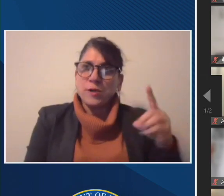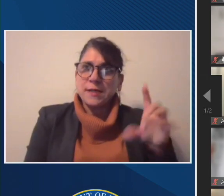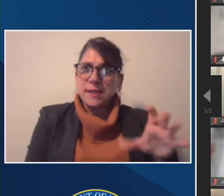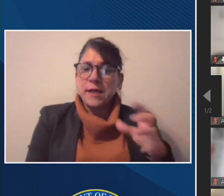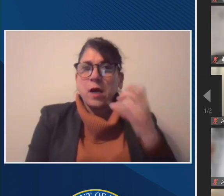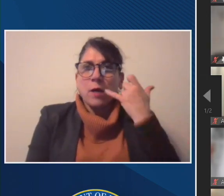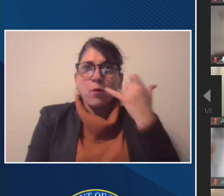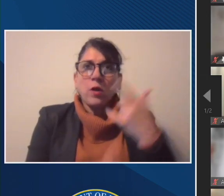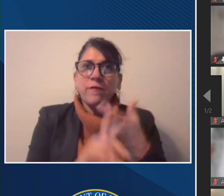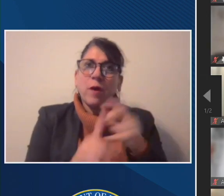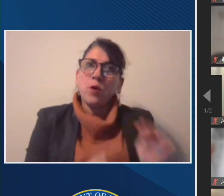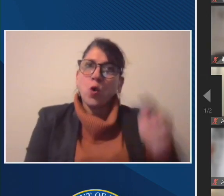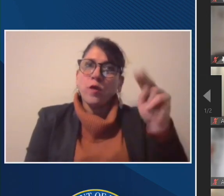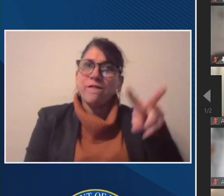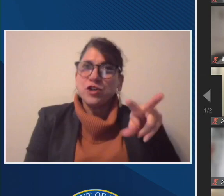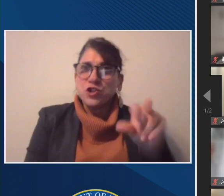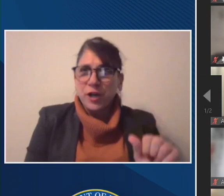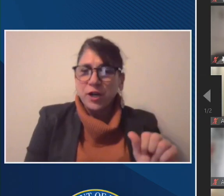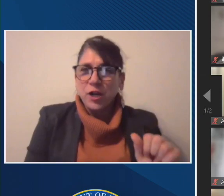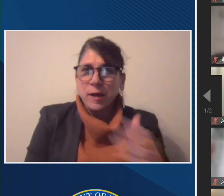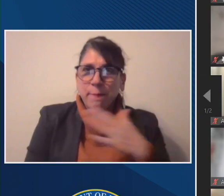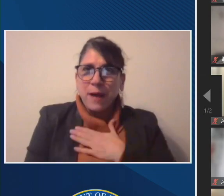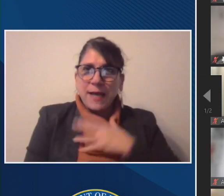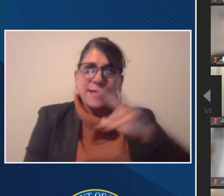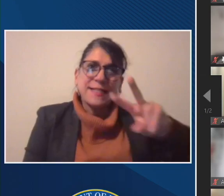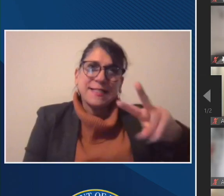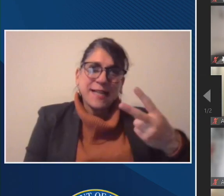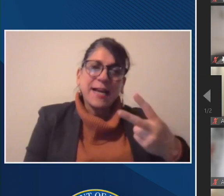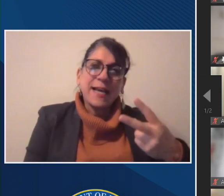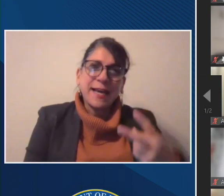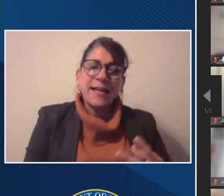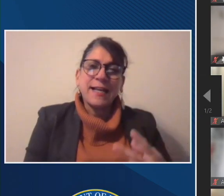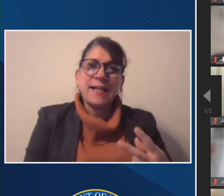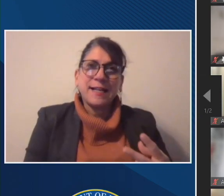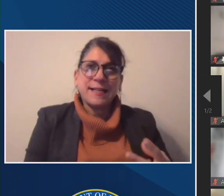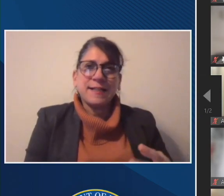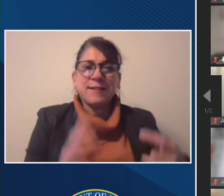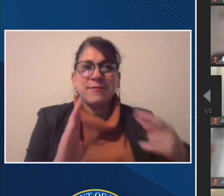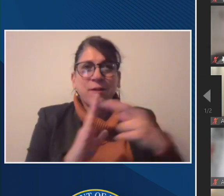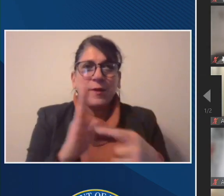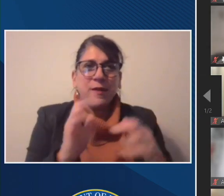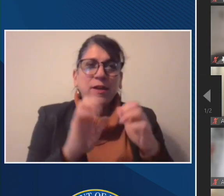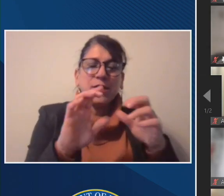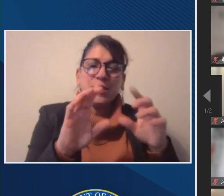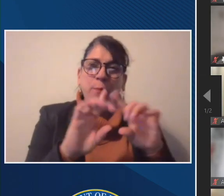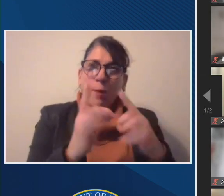Virginia. This is my second reg neg with the Department of Education and looking forward to working with everyone.